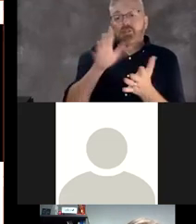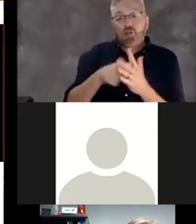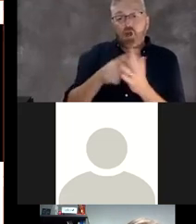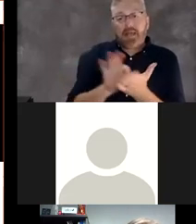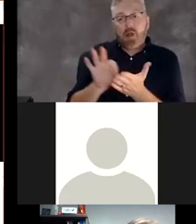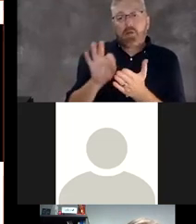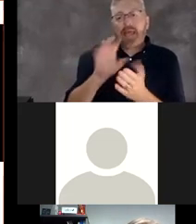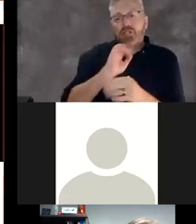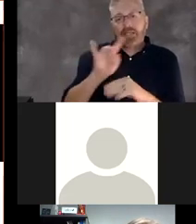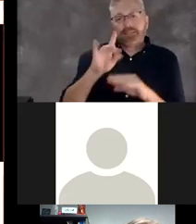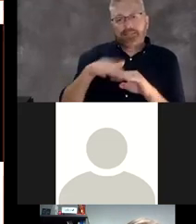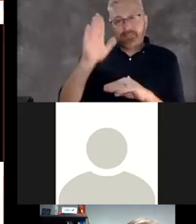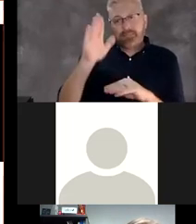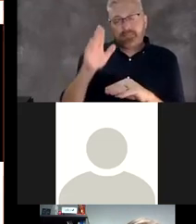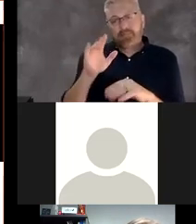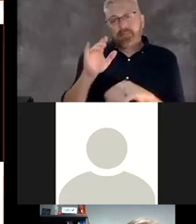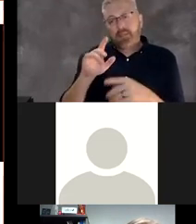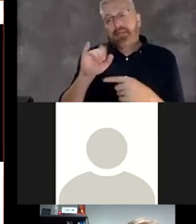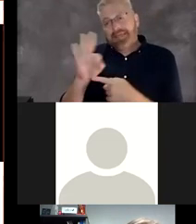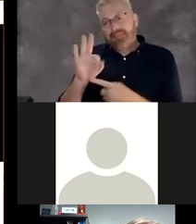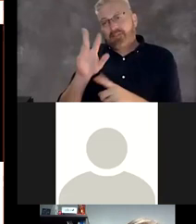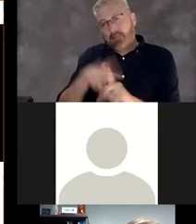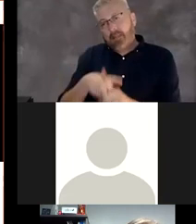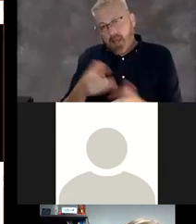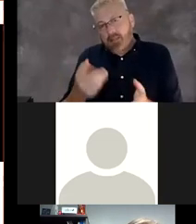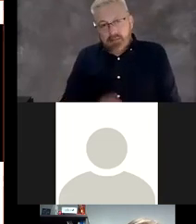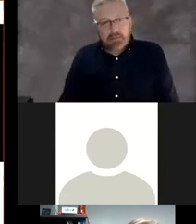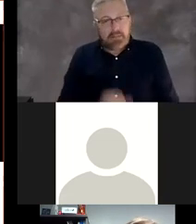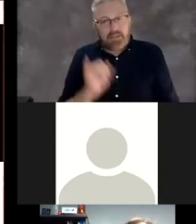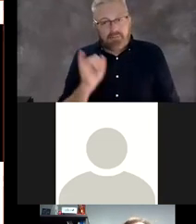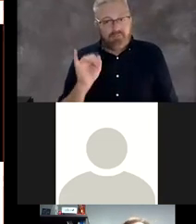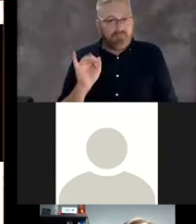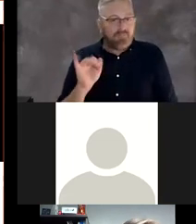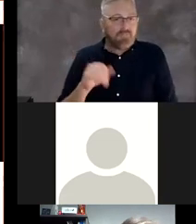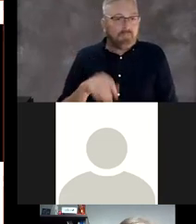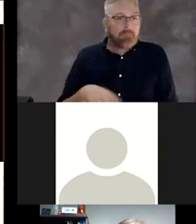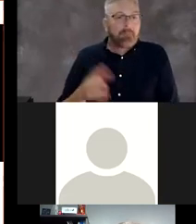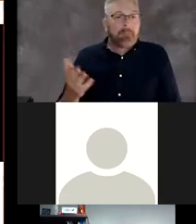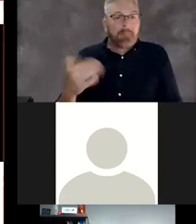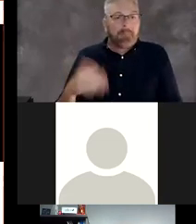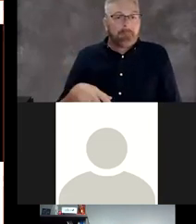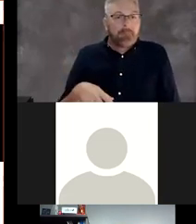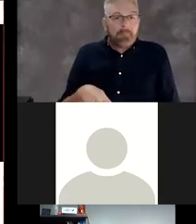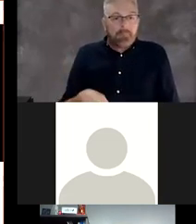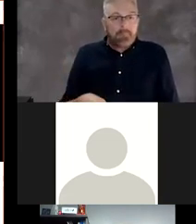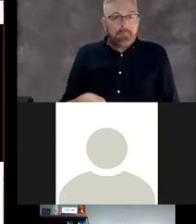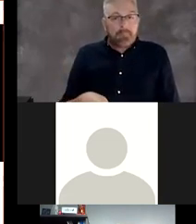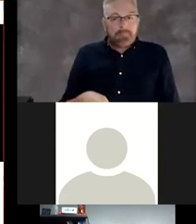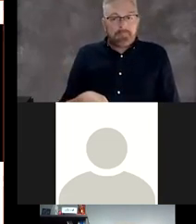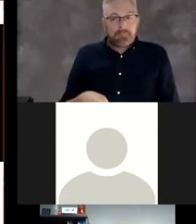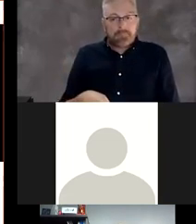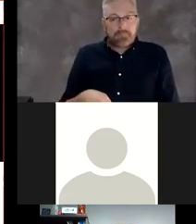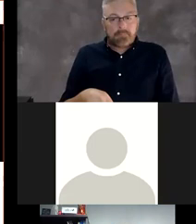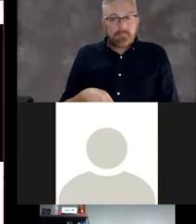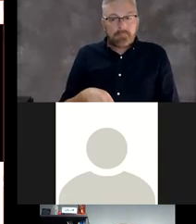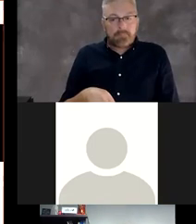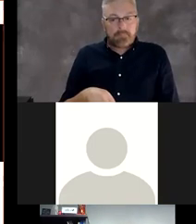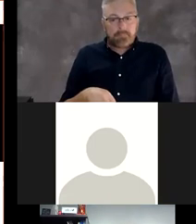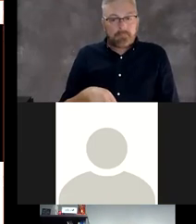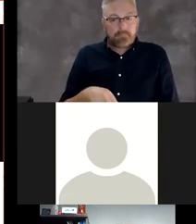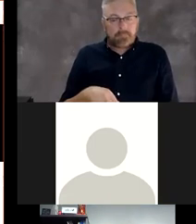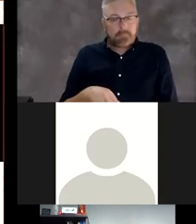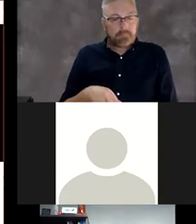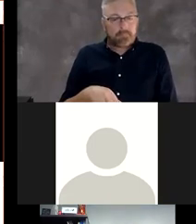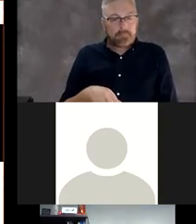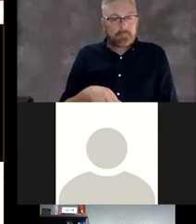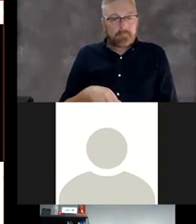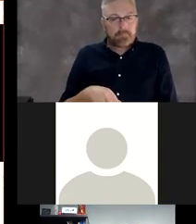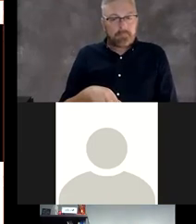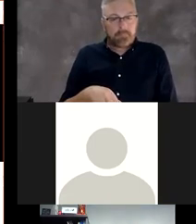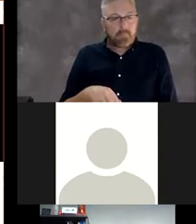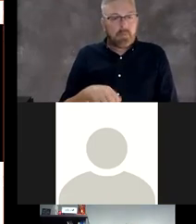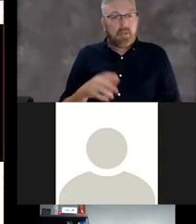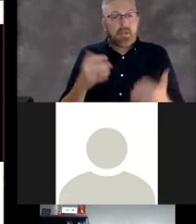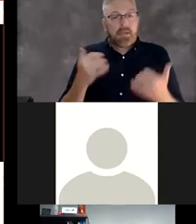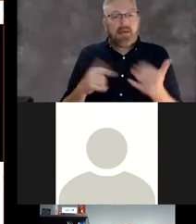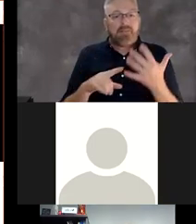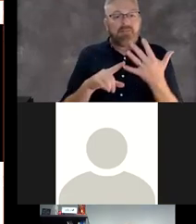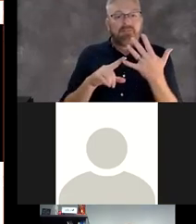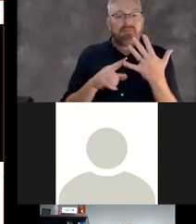BEFORE IT STARTS. >> Sonci: SO THE LAST CONSENT